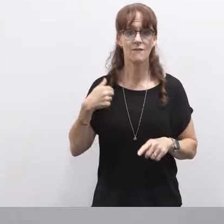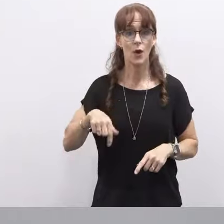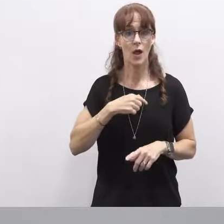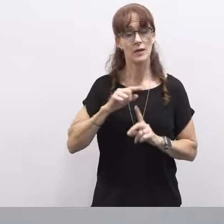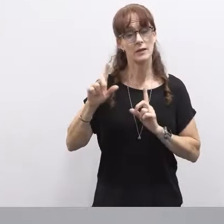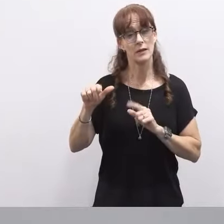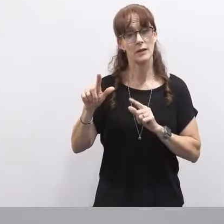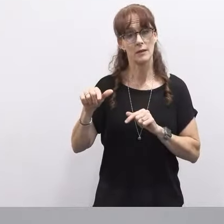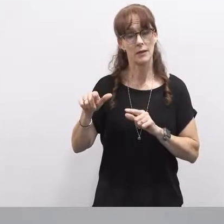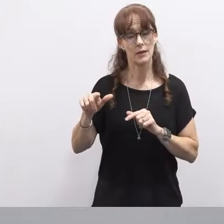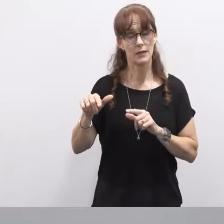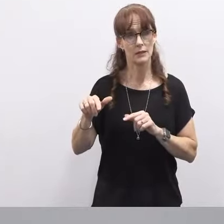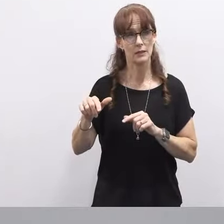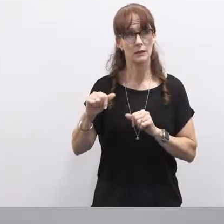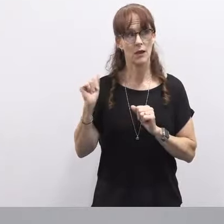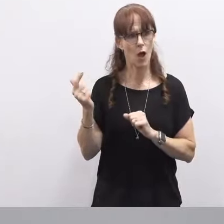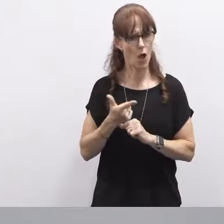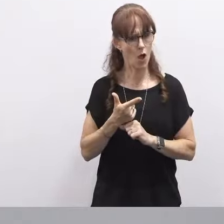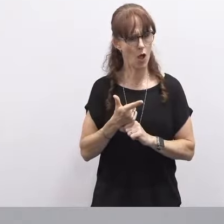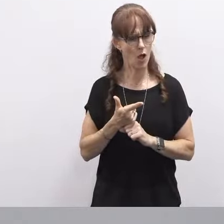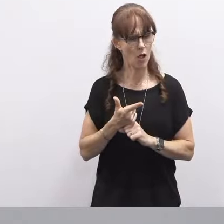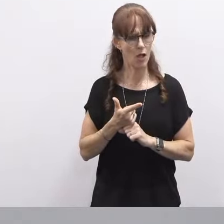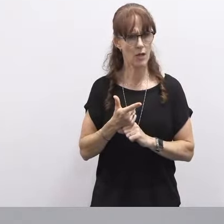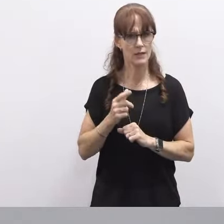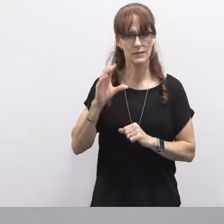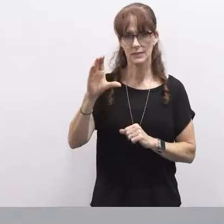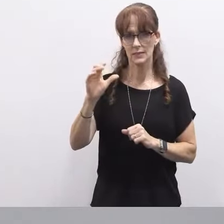at one point or another, I think all of us up here, our CAC meetings.